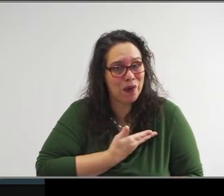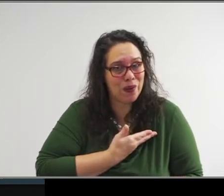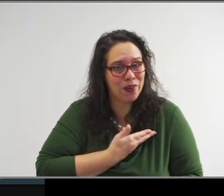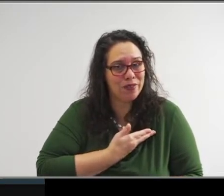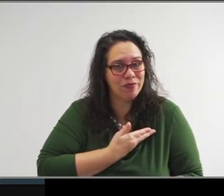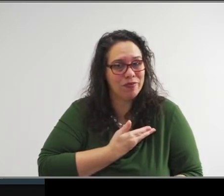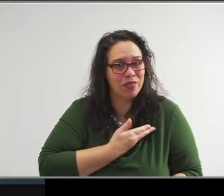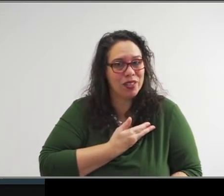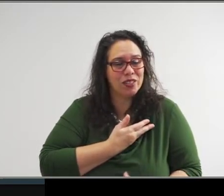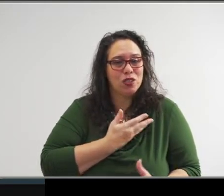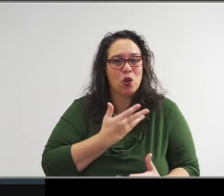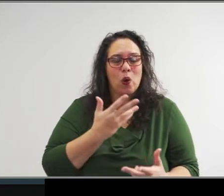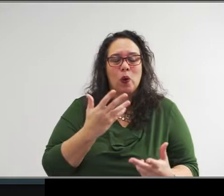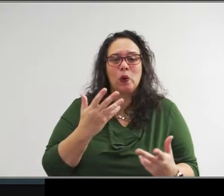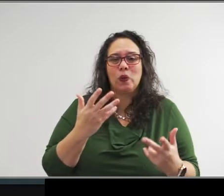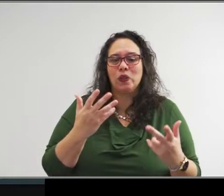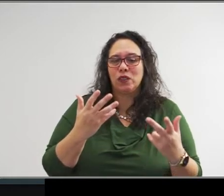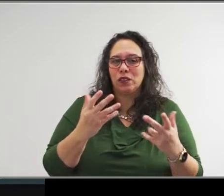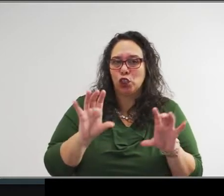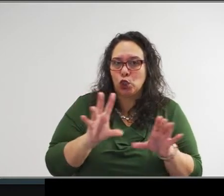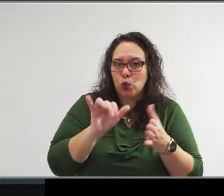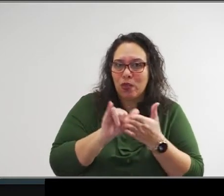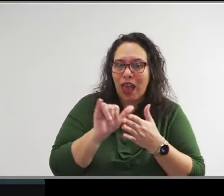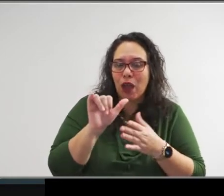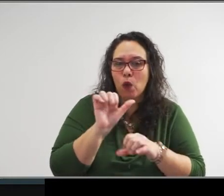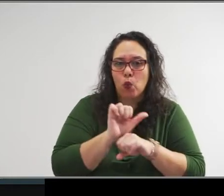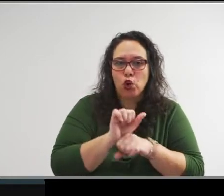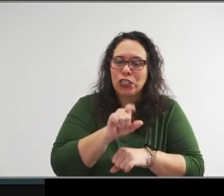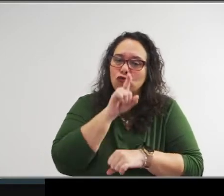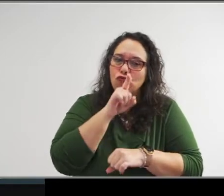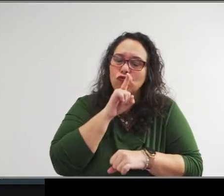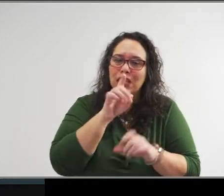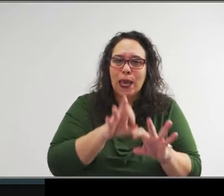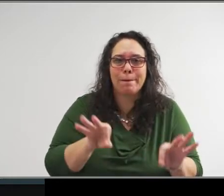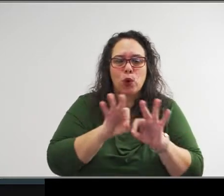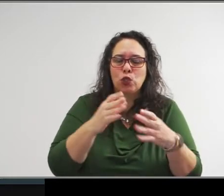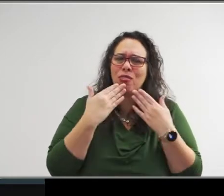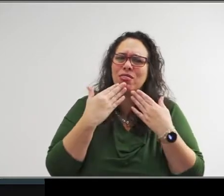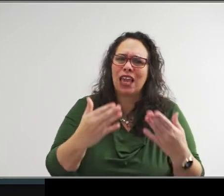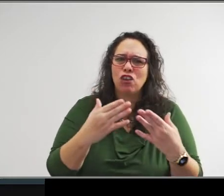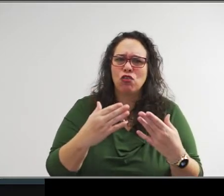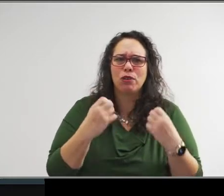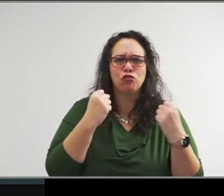as a state coalition to do that work is really important. I want to thank you for being such a strong voice on that.